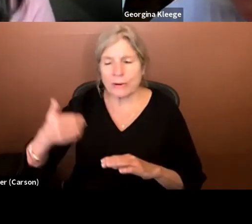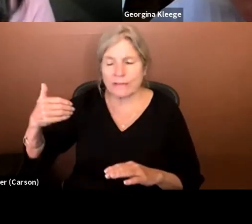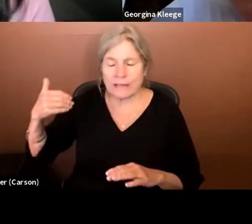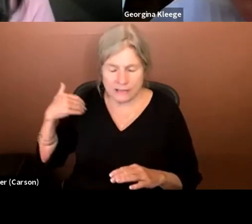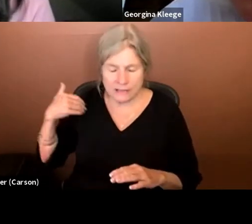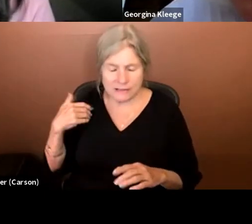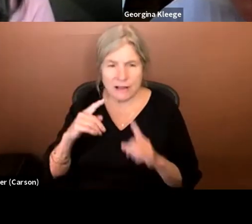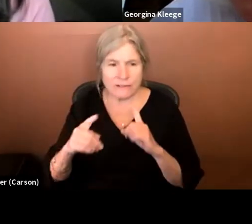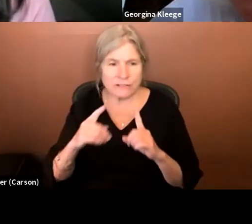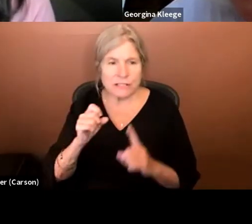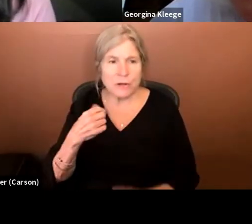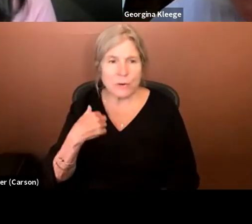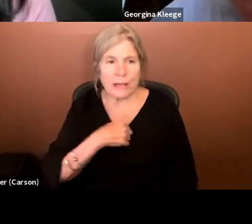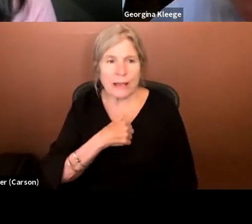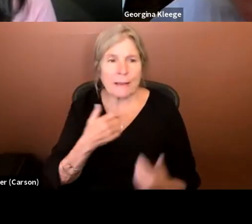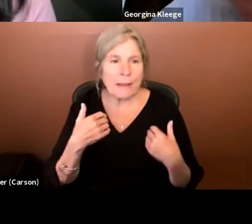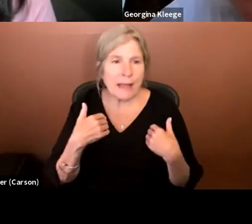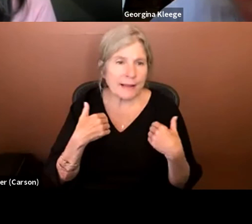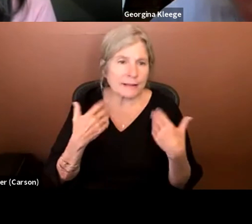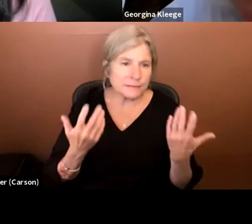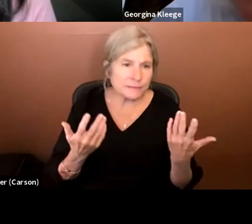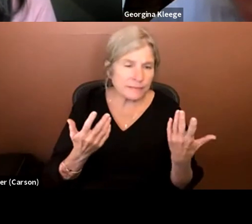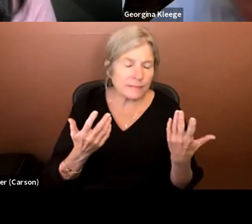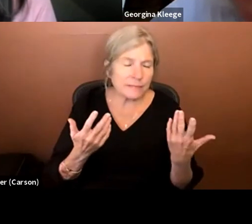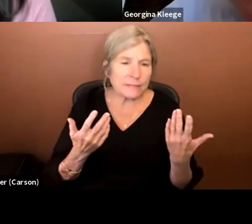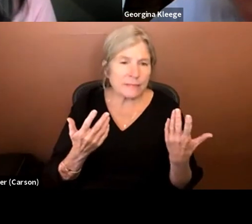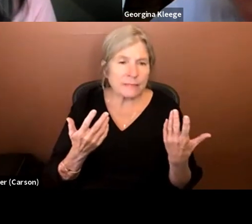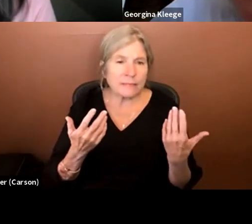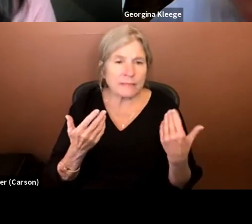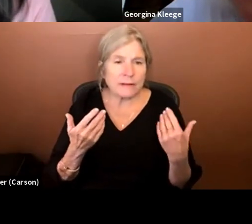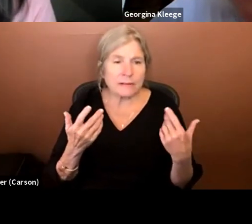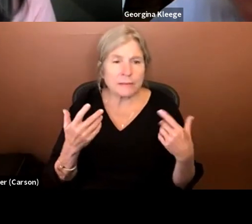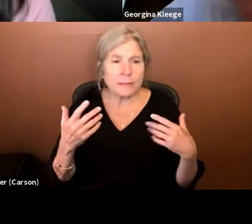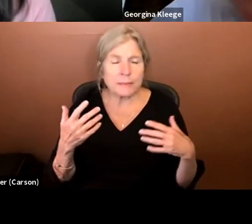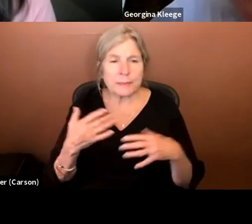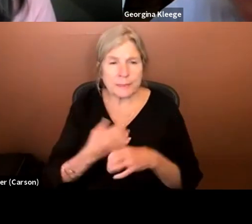may streamline the answer . The second question will be specifi